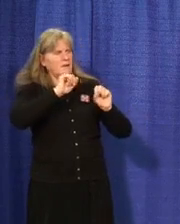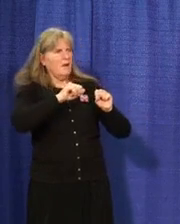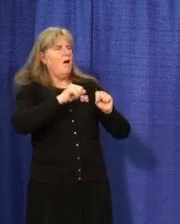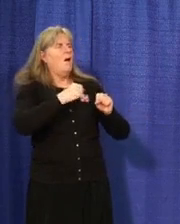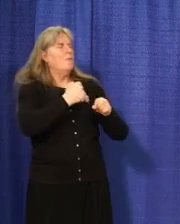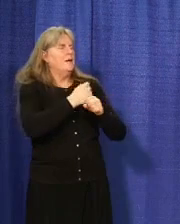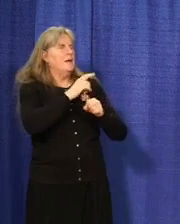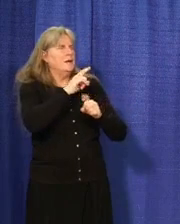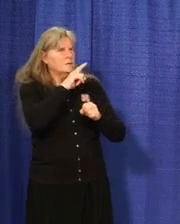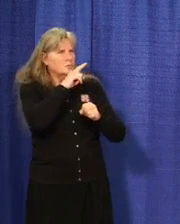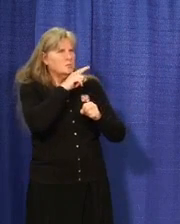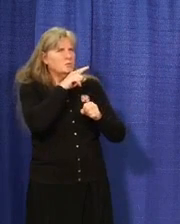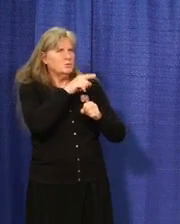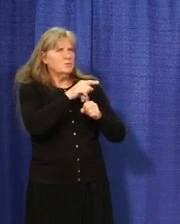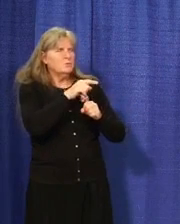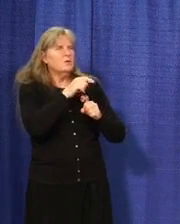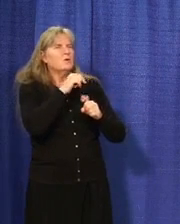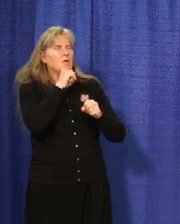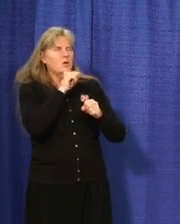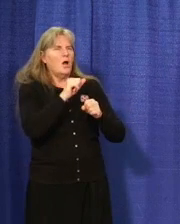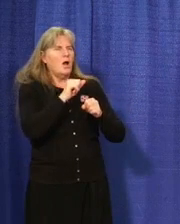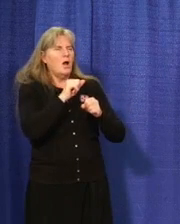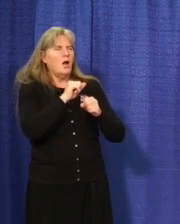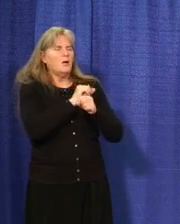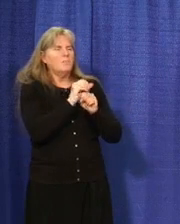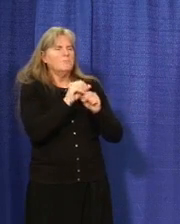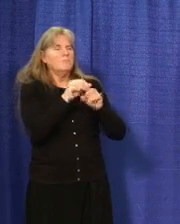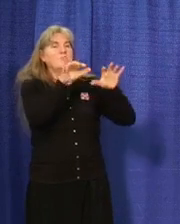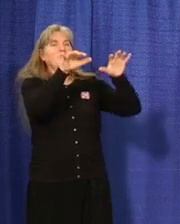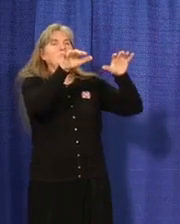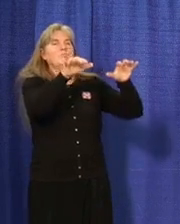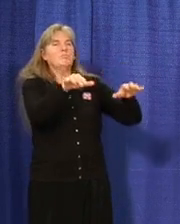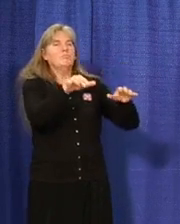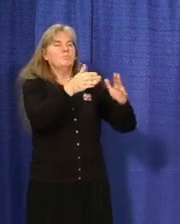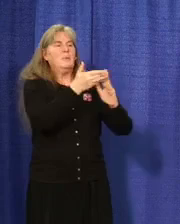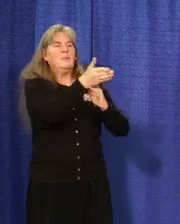has been, as I say, no escape of COVID into the community, or